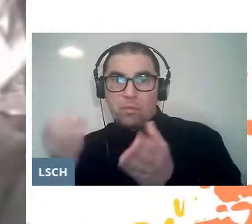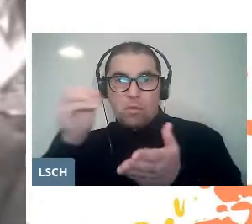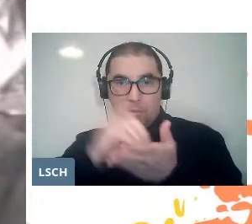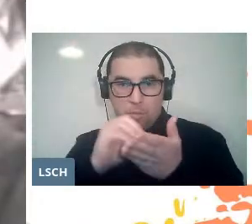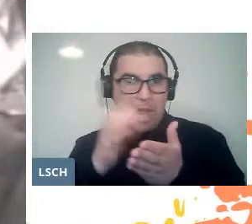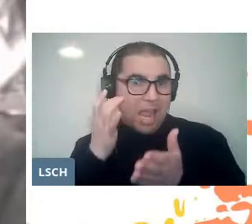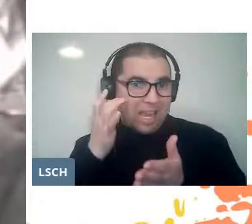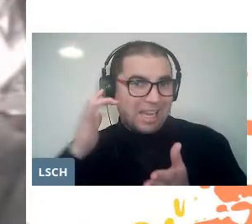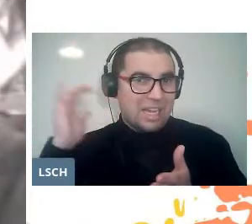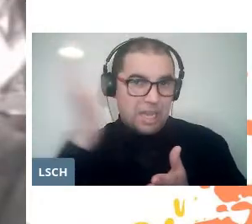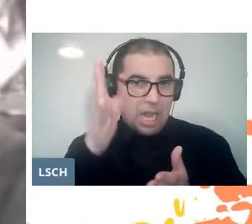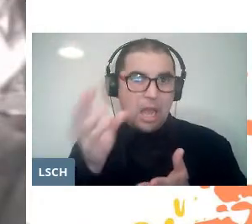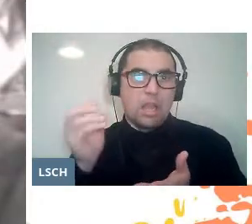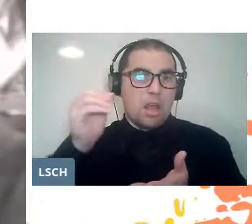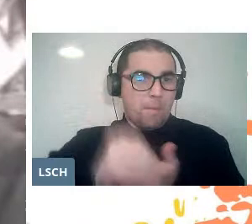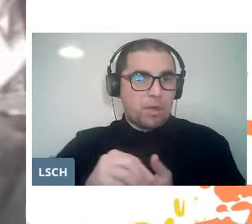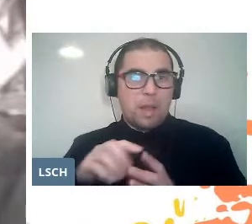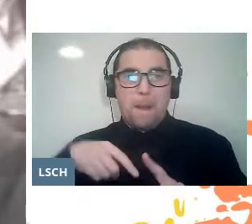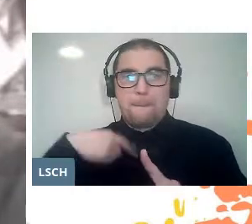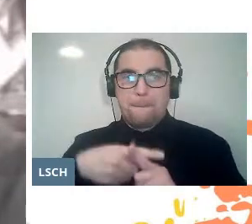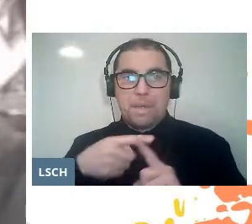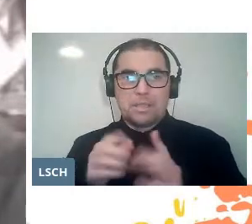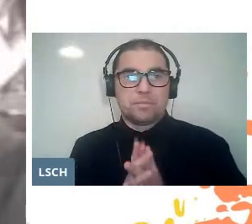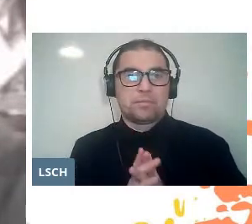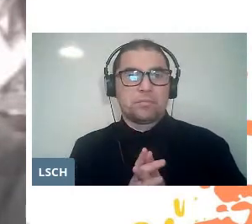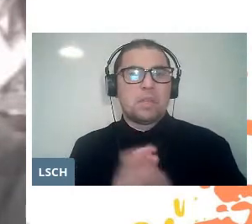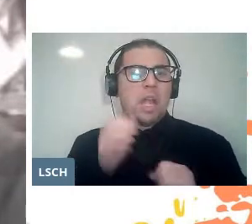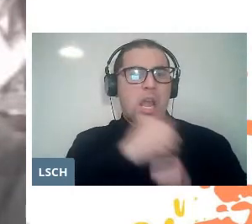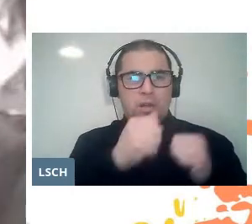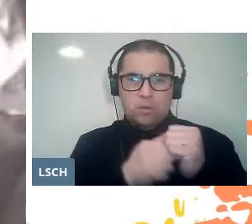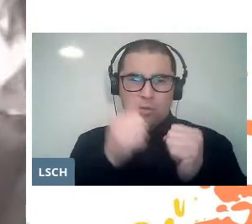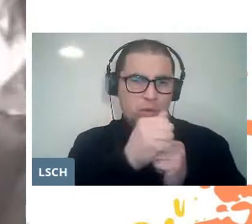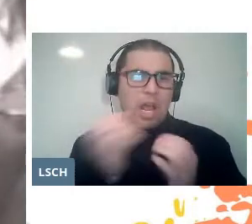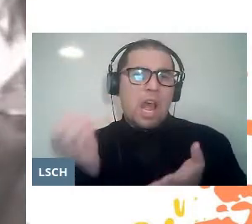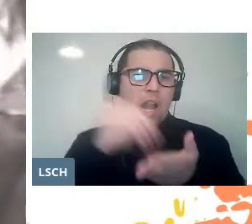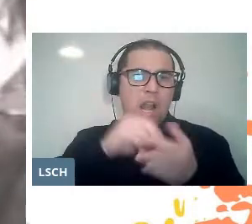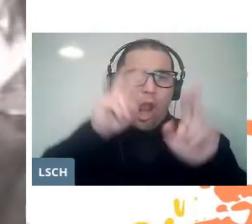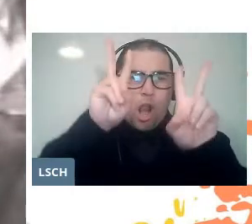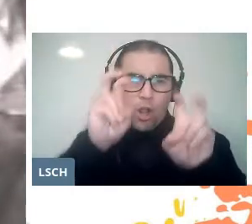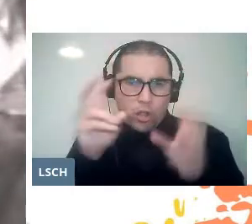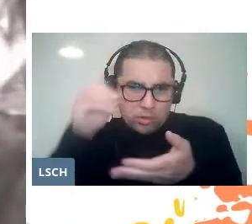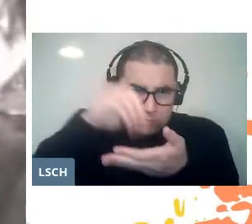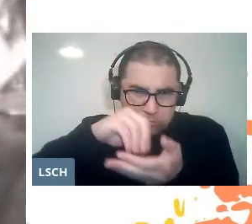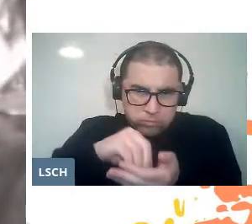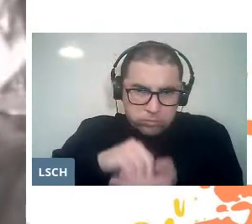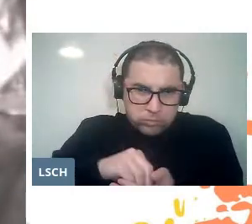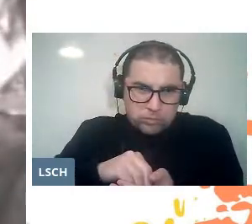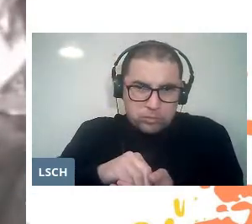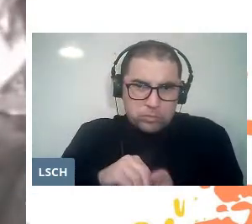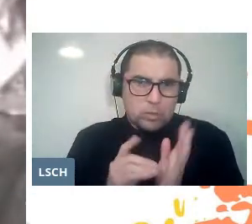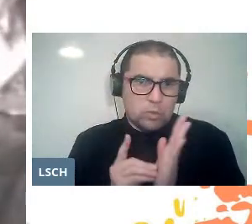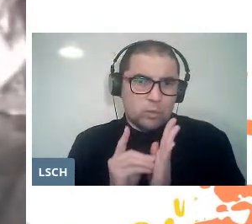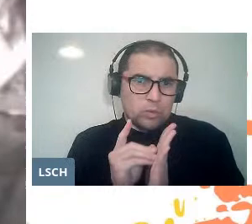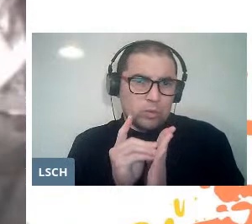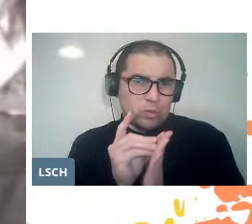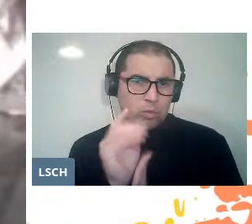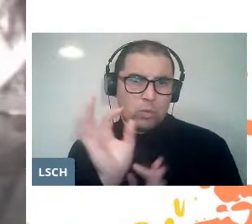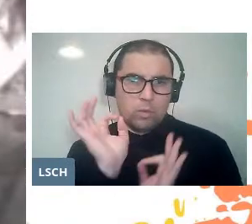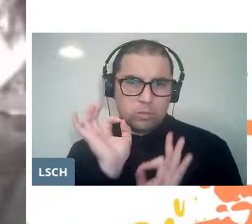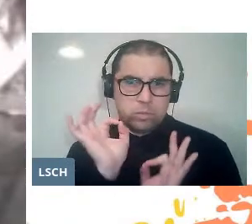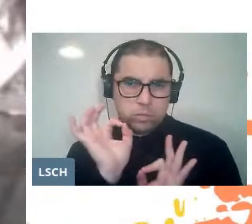is undeniable beyond the structures. The content is developed in an unmatched way.